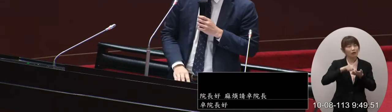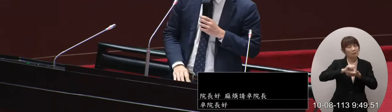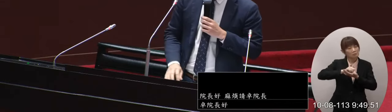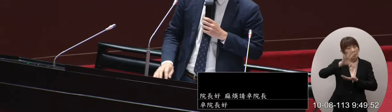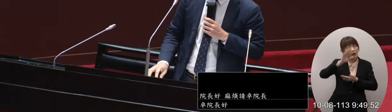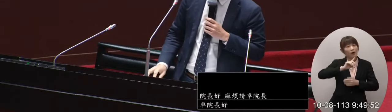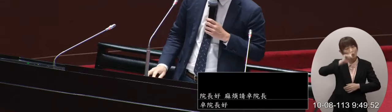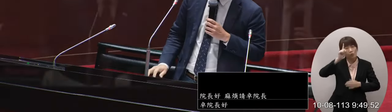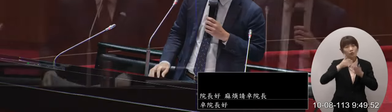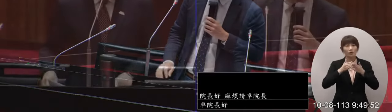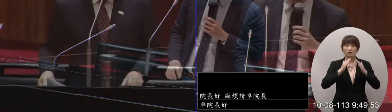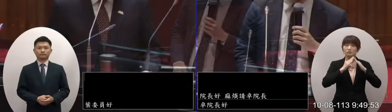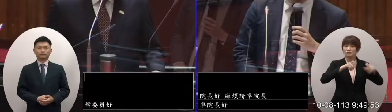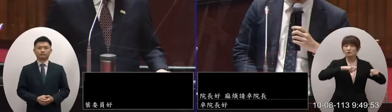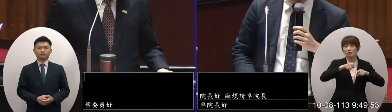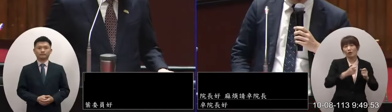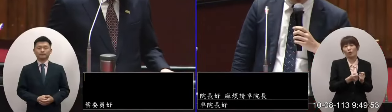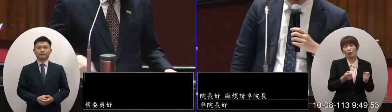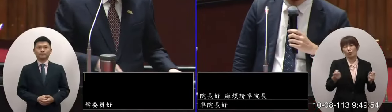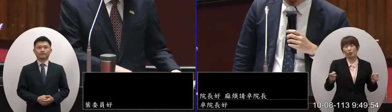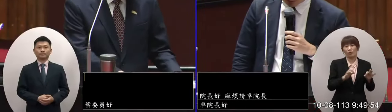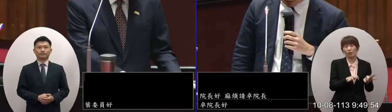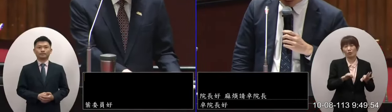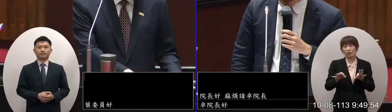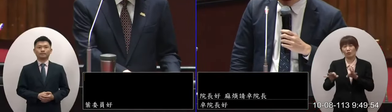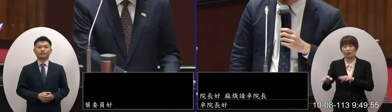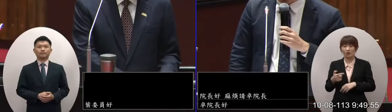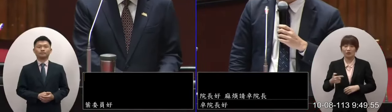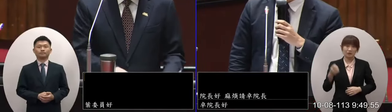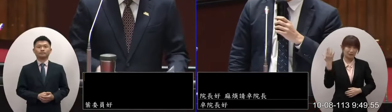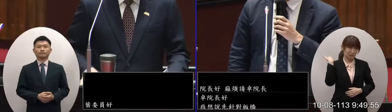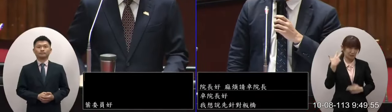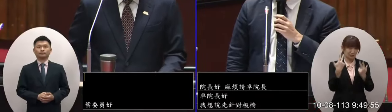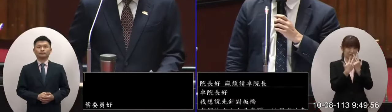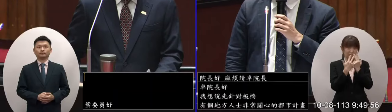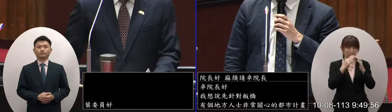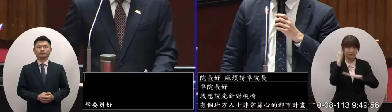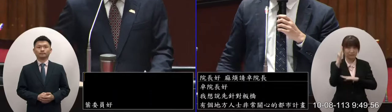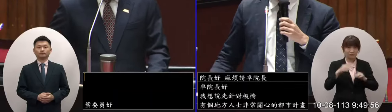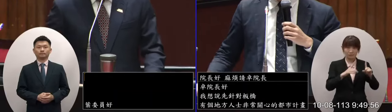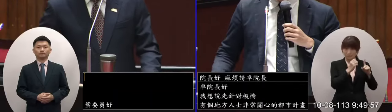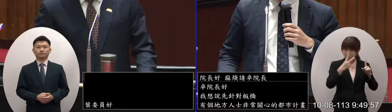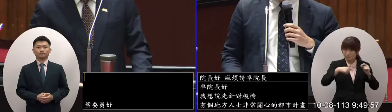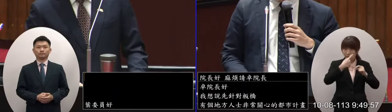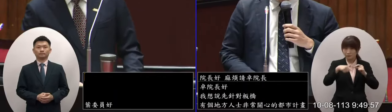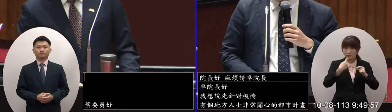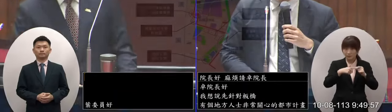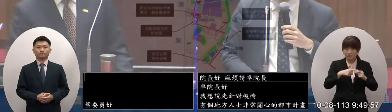because this urban project has been delayed for a very long time in New Taipei City. The government first sent it to the Ministry of Interior in 102.